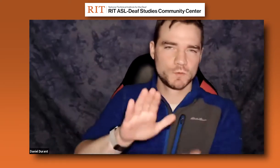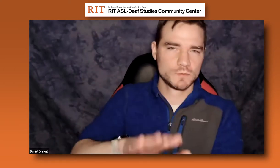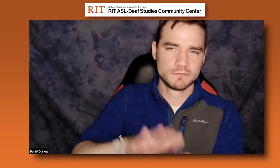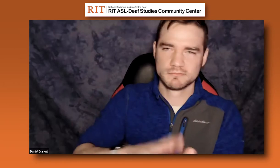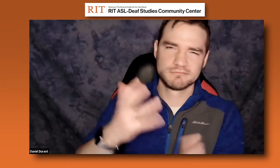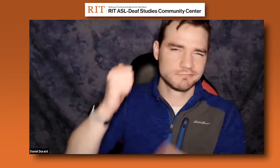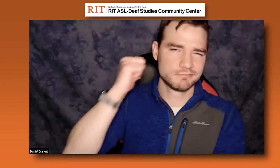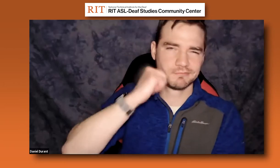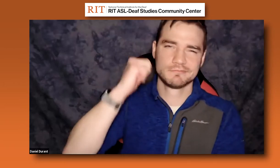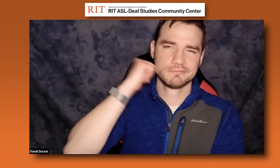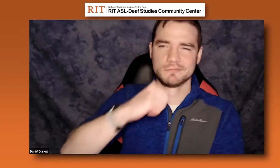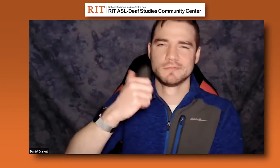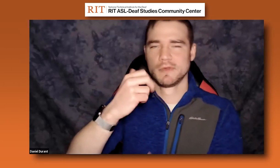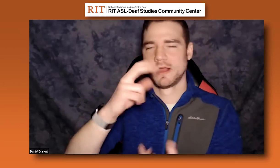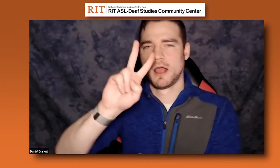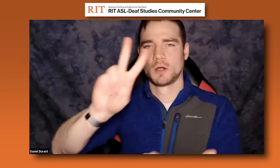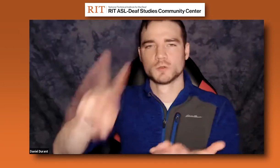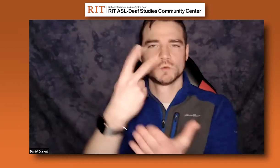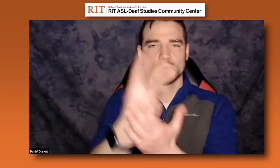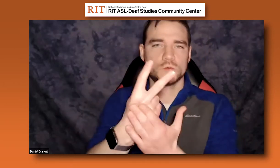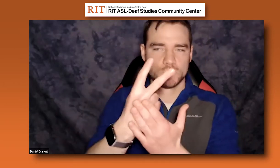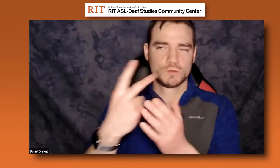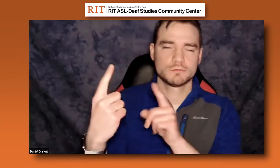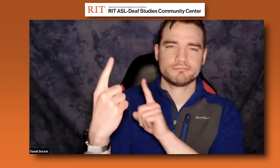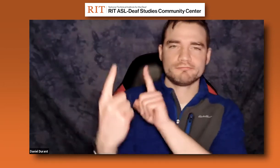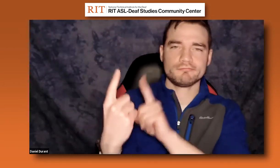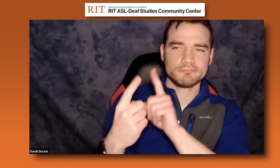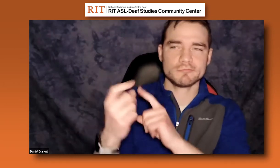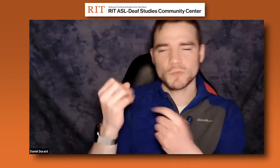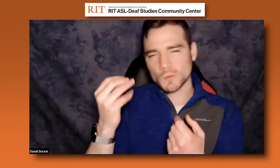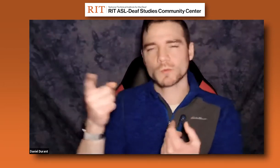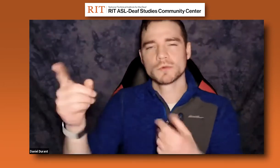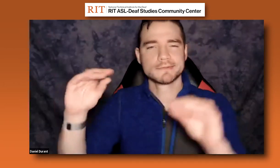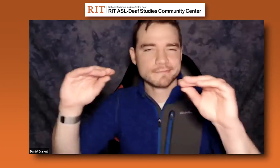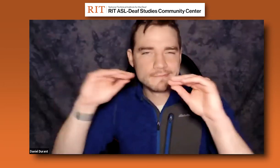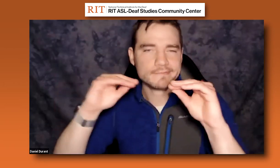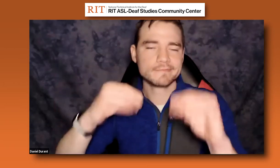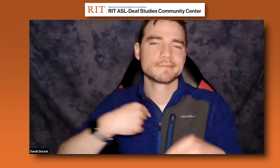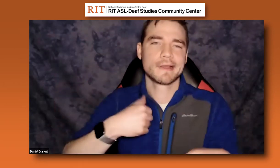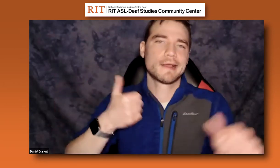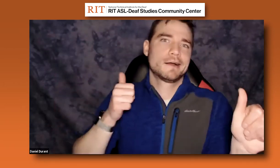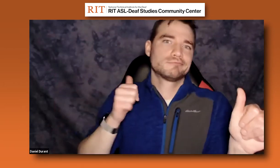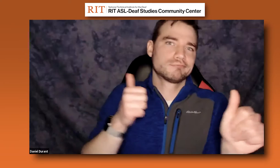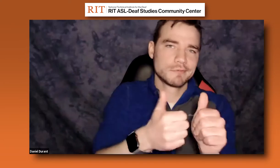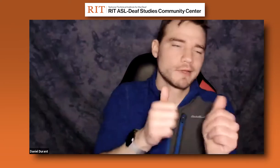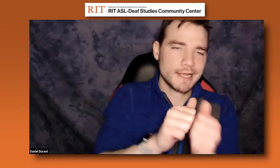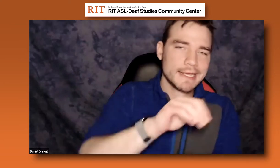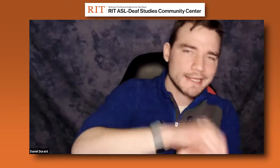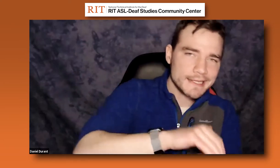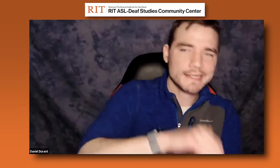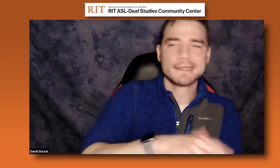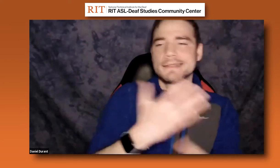to my elementary school; every day, I would have two hours with this particular teacher one-on-one, so this teacher helped me catch up